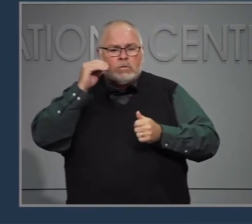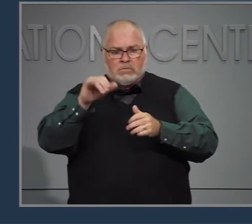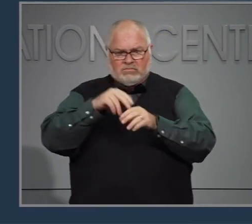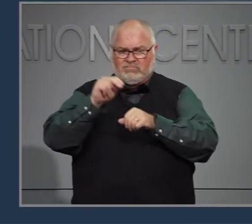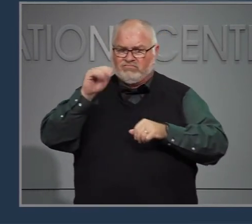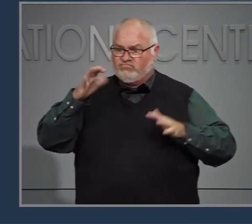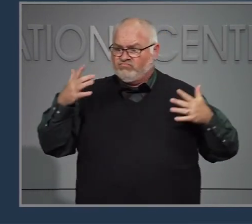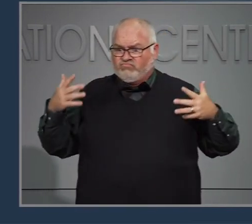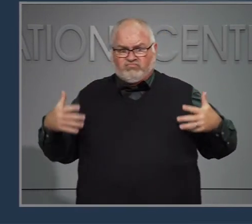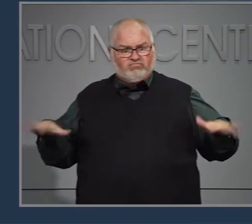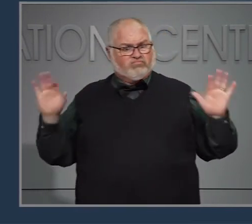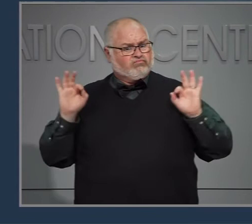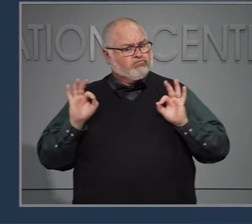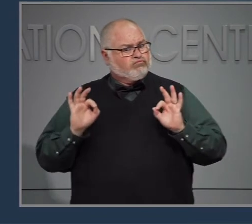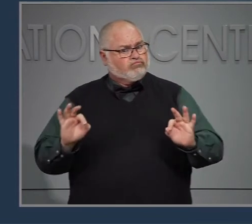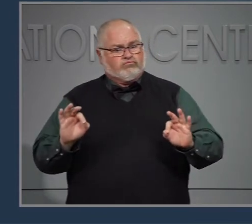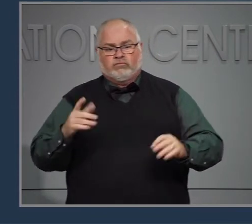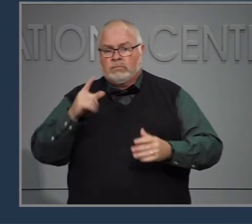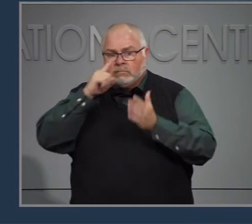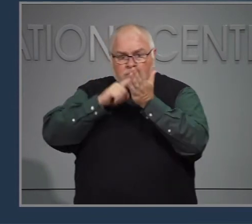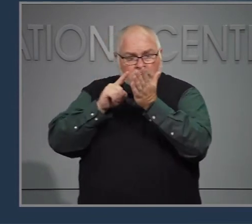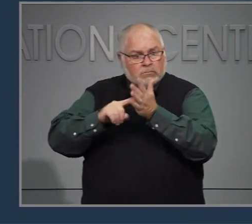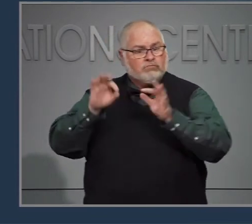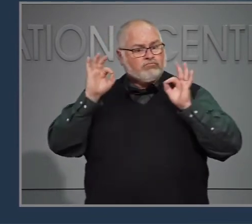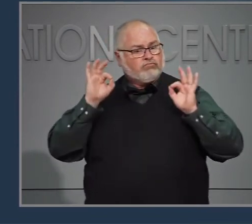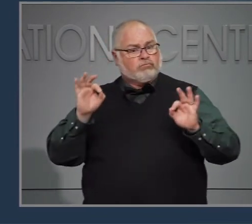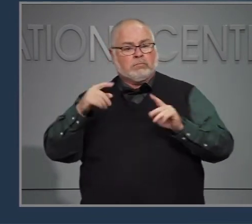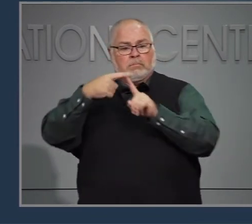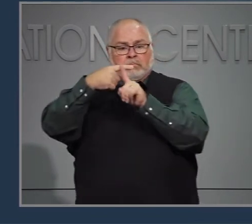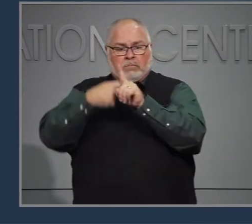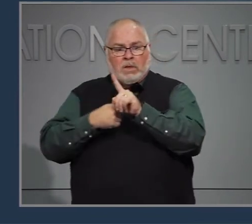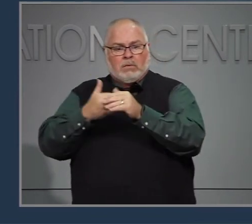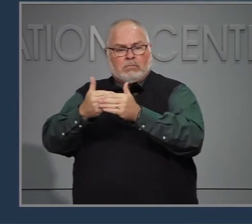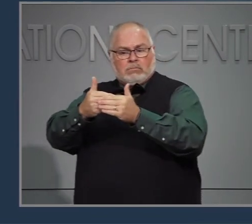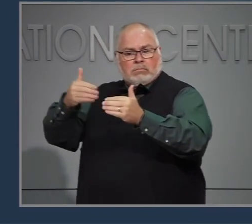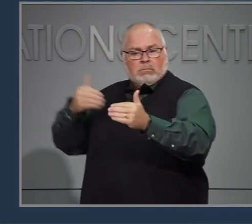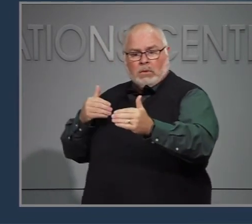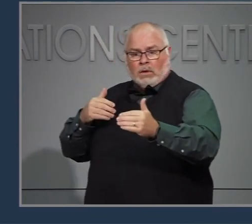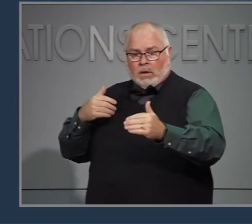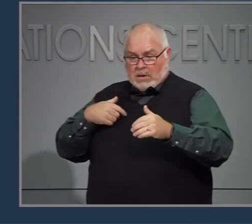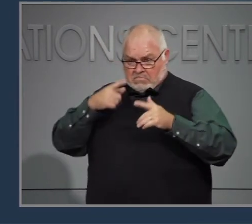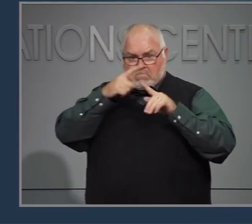AND THOSE ON-SITE INSPECTIONS WERE COMPLETED ONE MONTH AHEAD OF SCHEDULE.